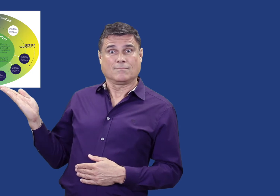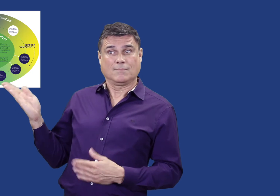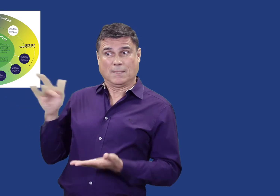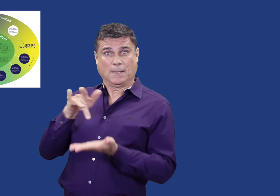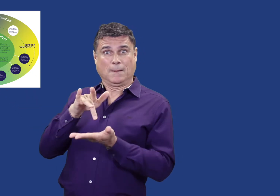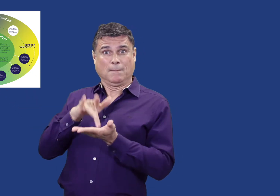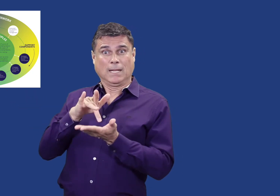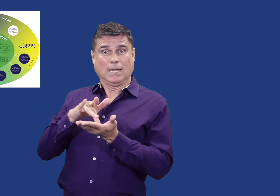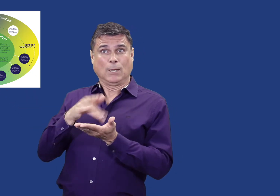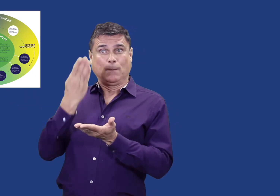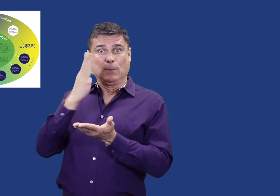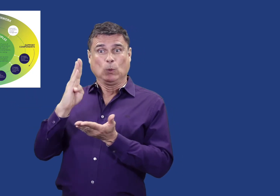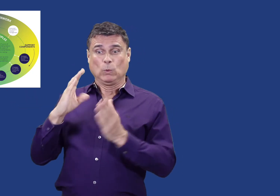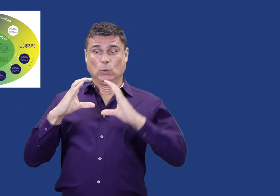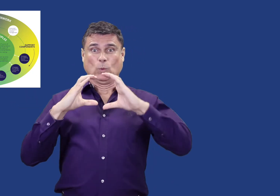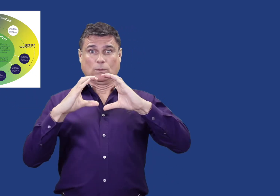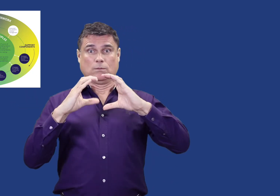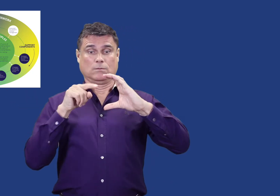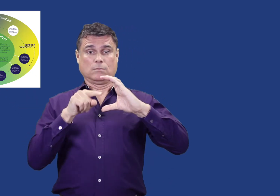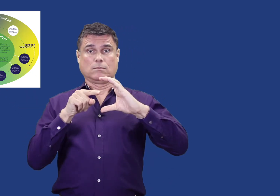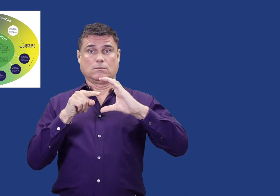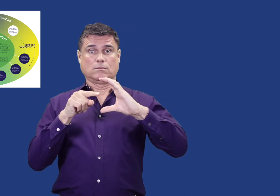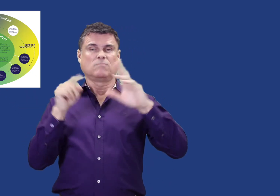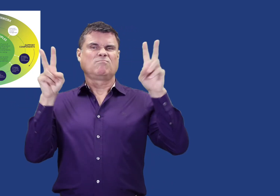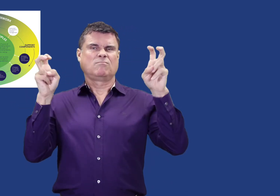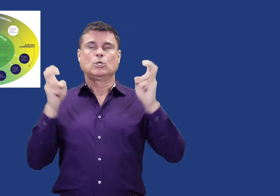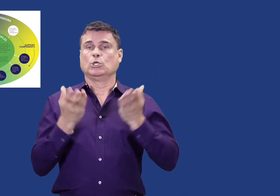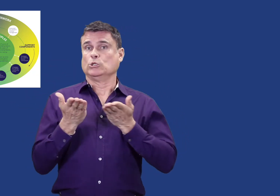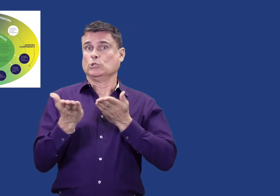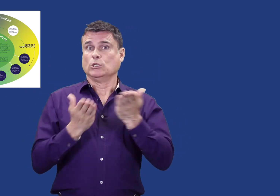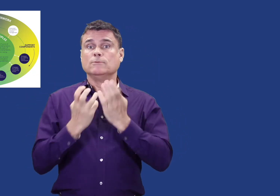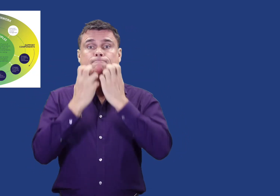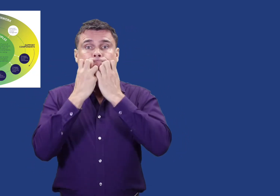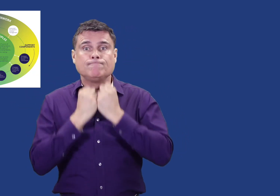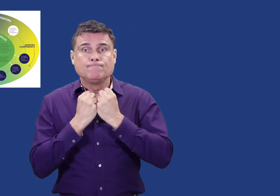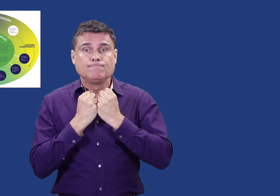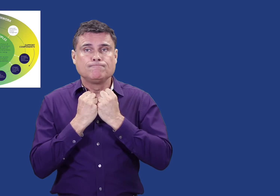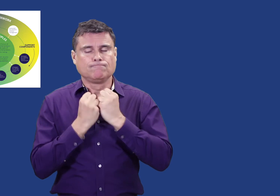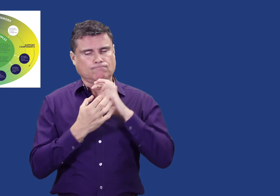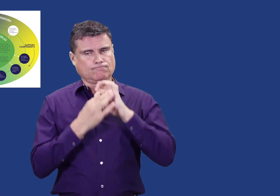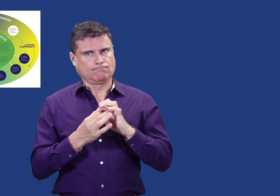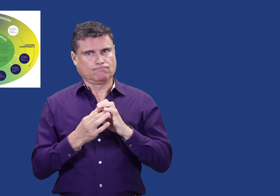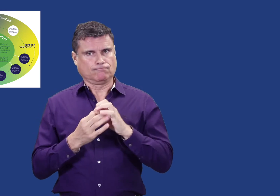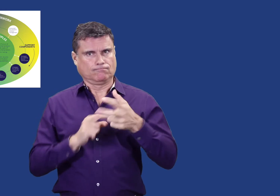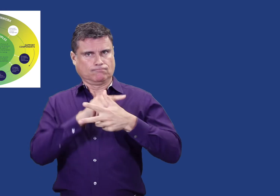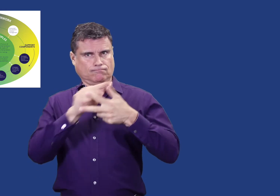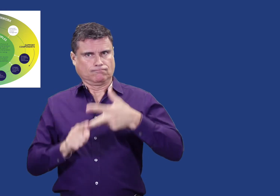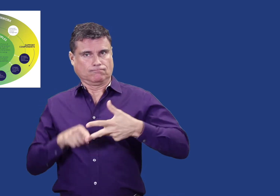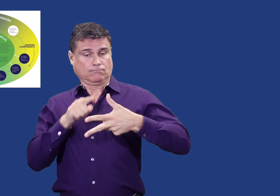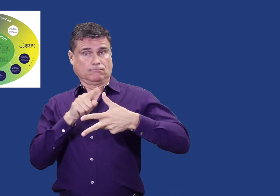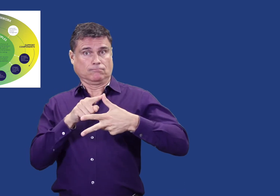THE BLUE OVAL IN THE CENTRE IS ABOUT THE SERVICE VALUES. THERE ARE THREE SERVICE VALUES.